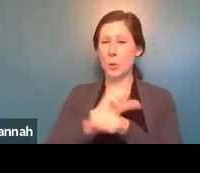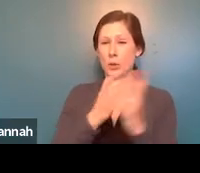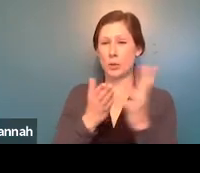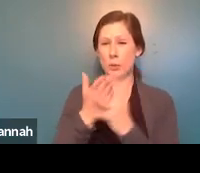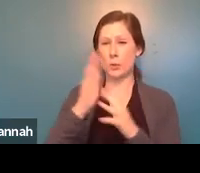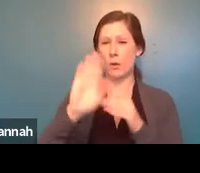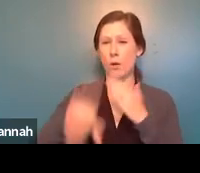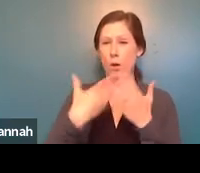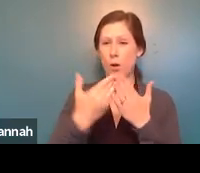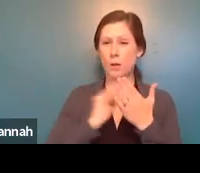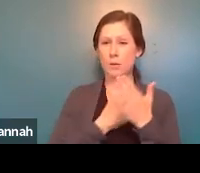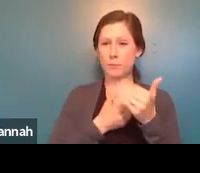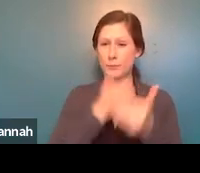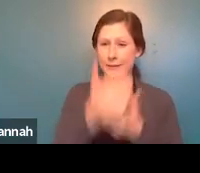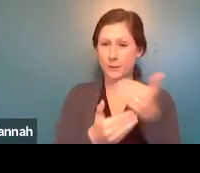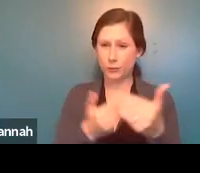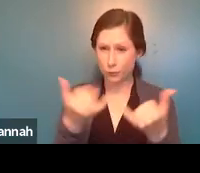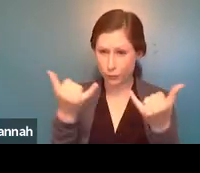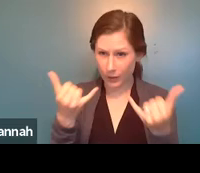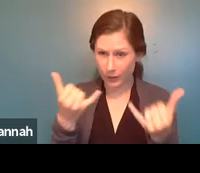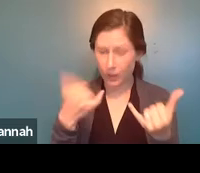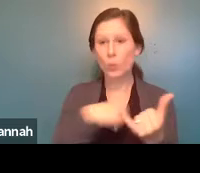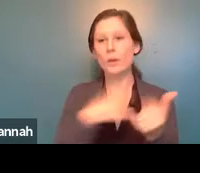procedures right now. We had already implemented some